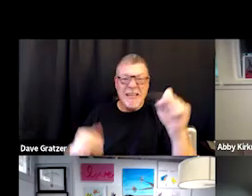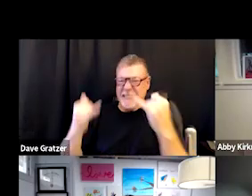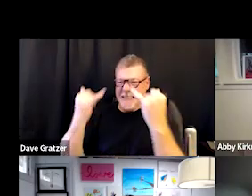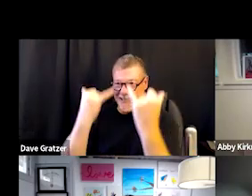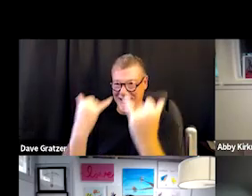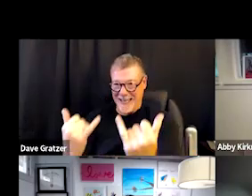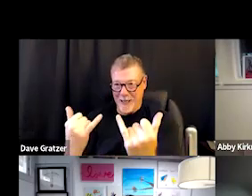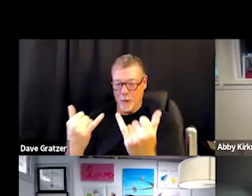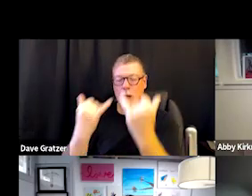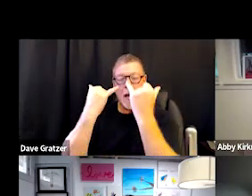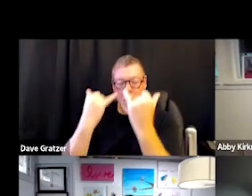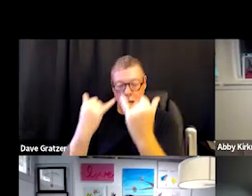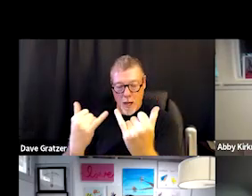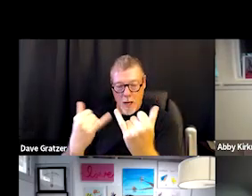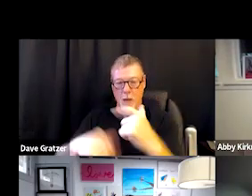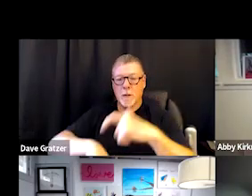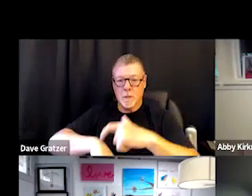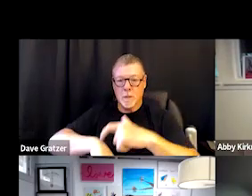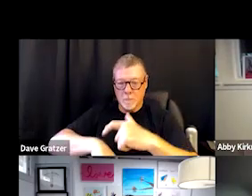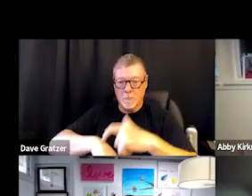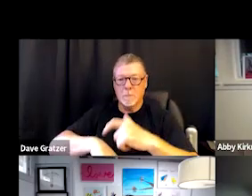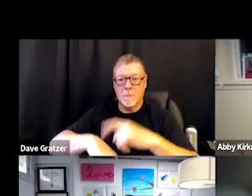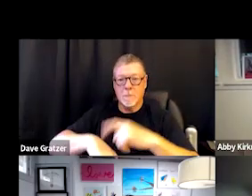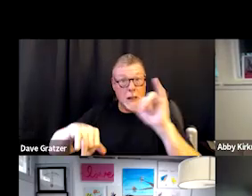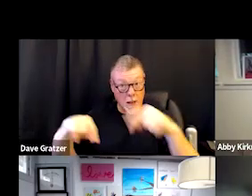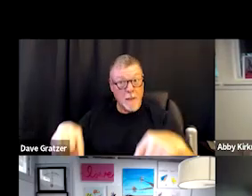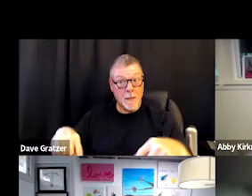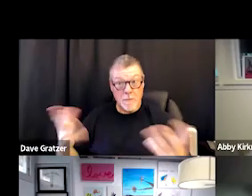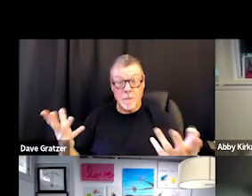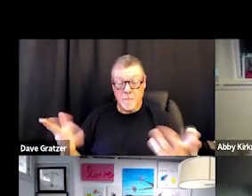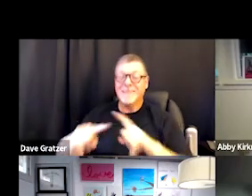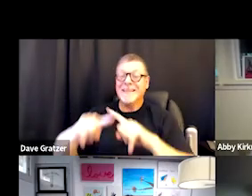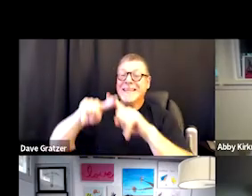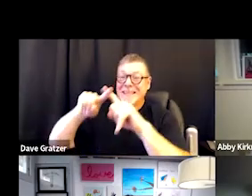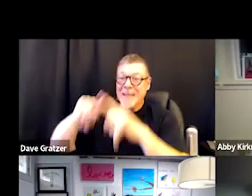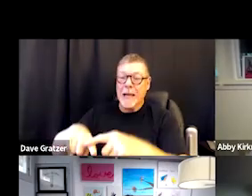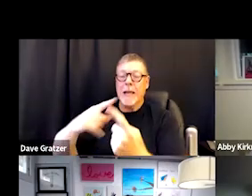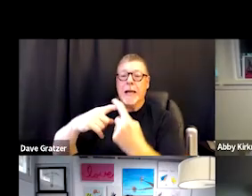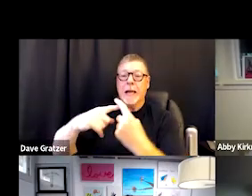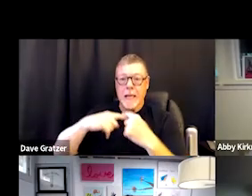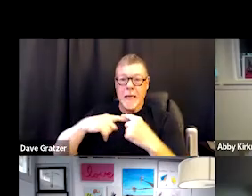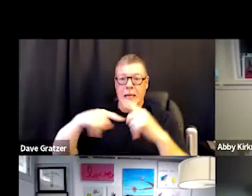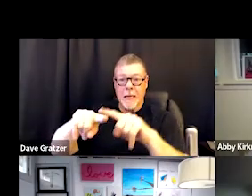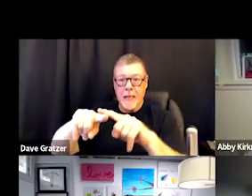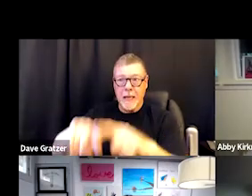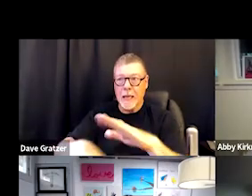This is, a time such as this, right? To depend on everything that we've hoped